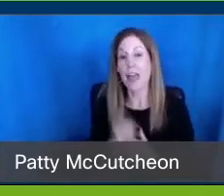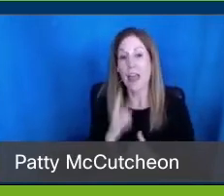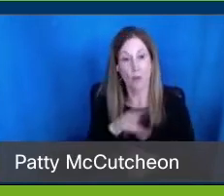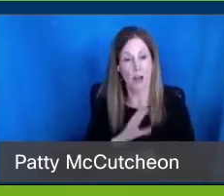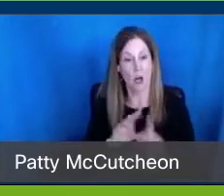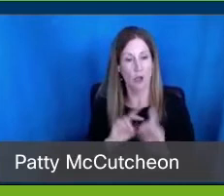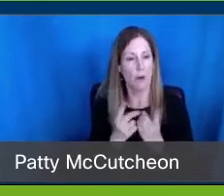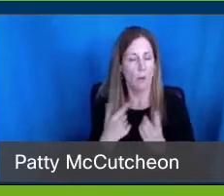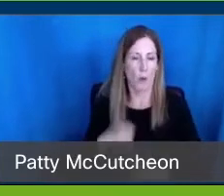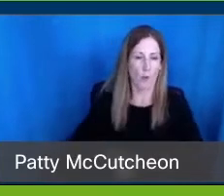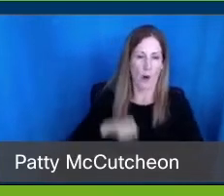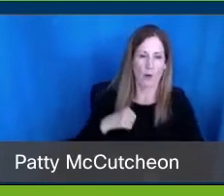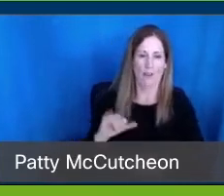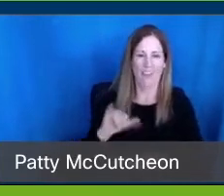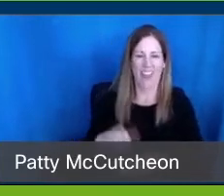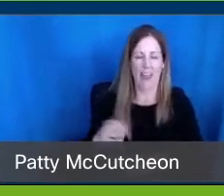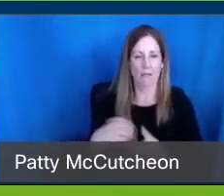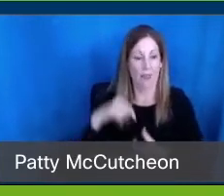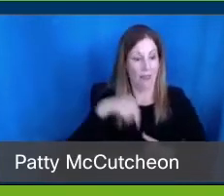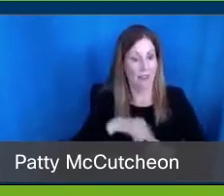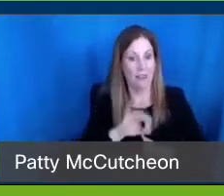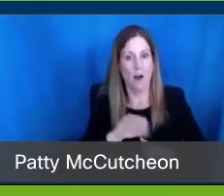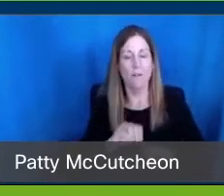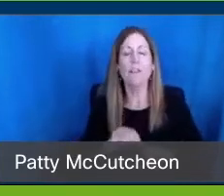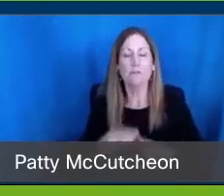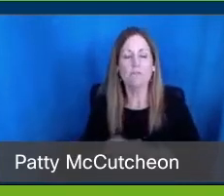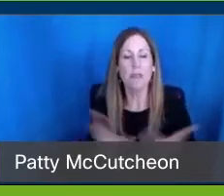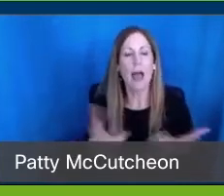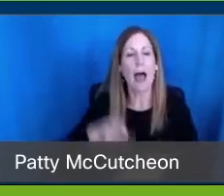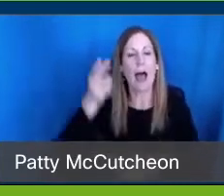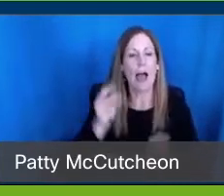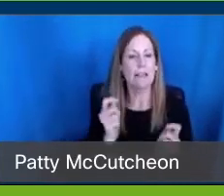And this office is working to bring reliable high-speed Internet to every corner of our state.